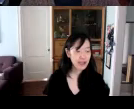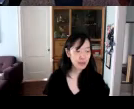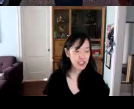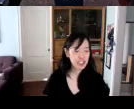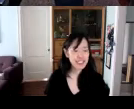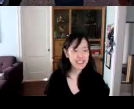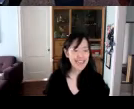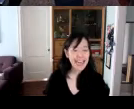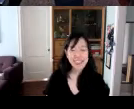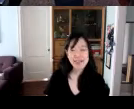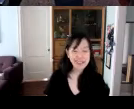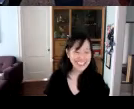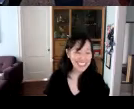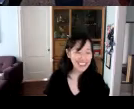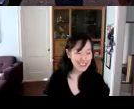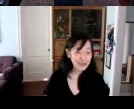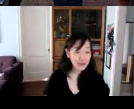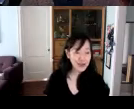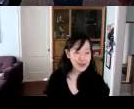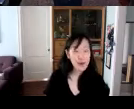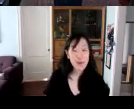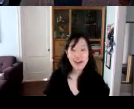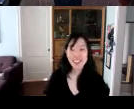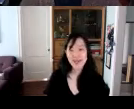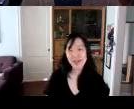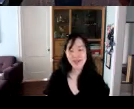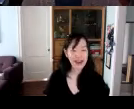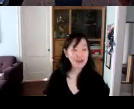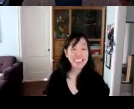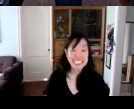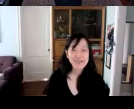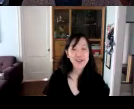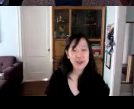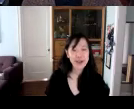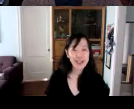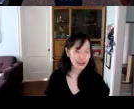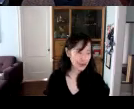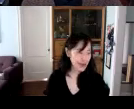which is exactly what we’re excited to do for you once we have received your grant agreement.